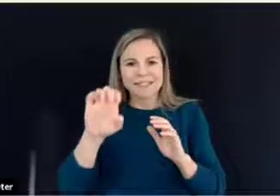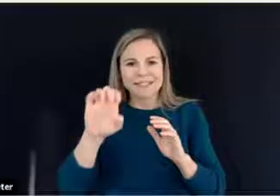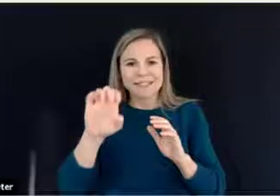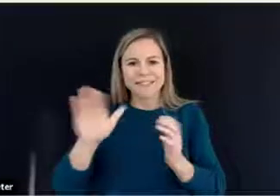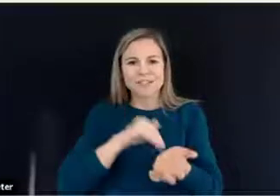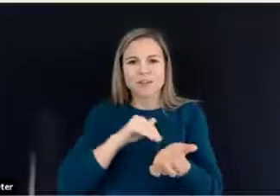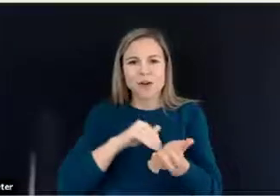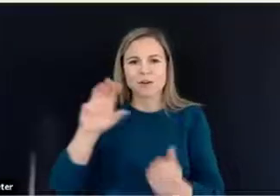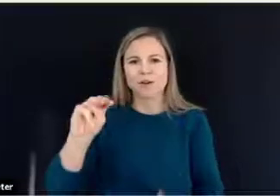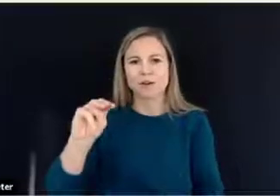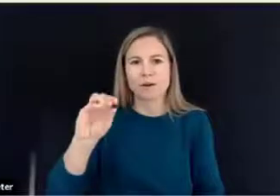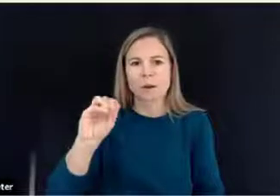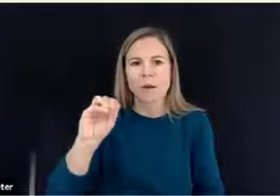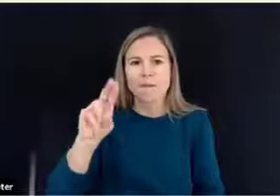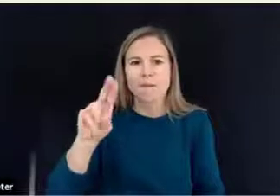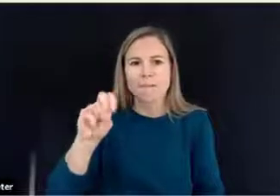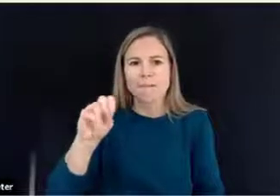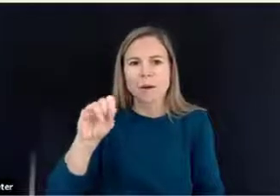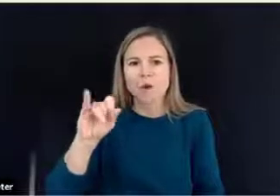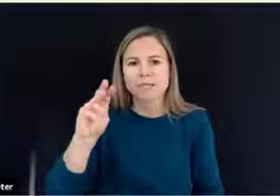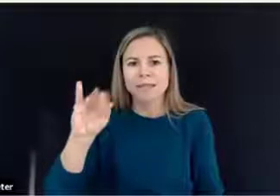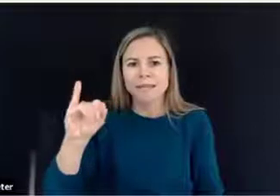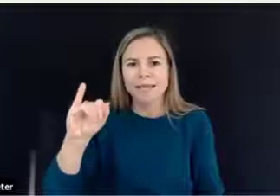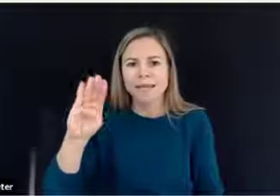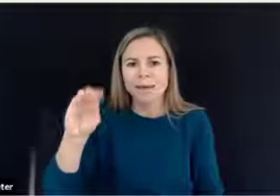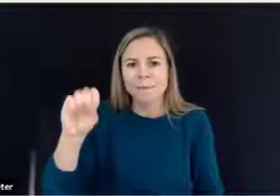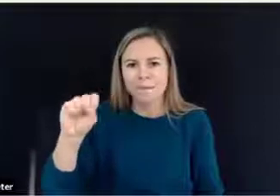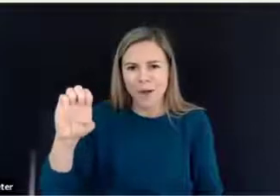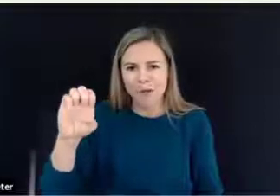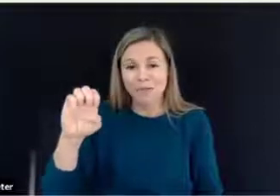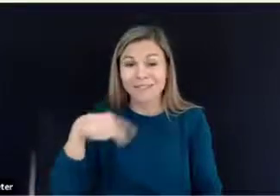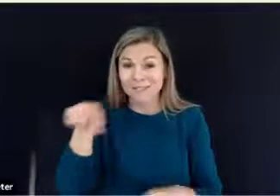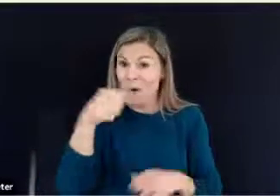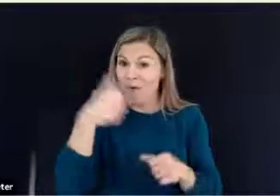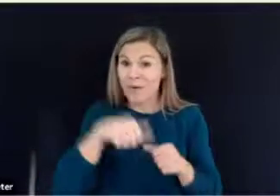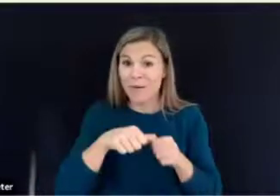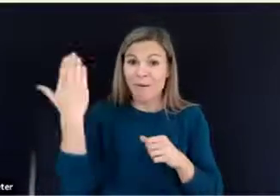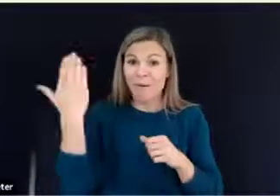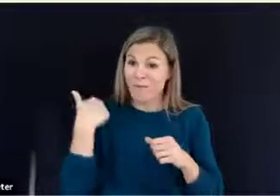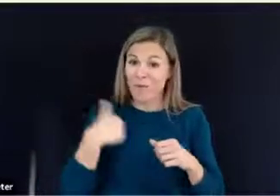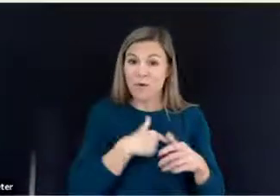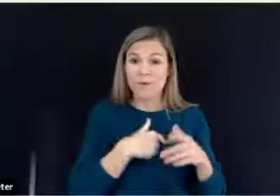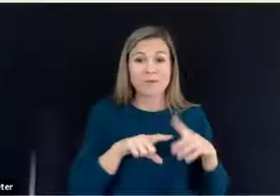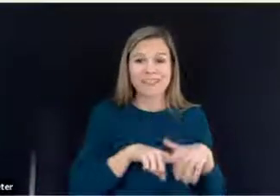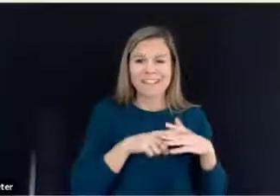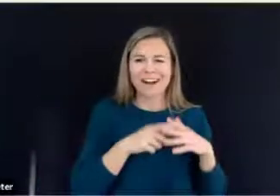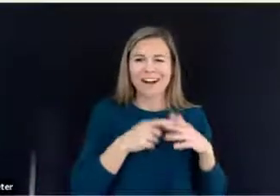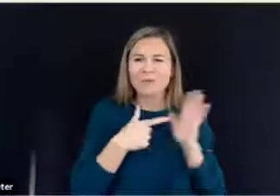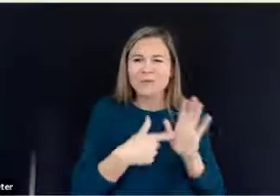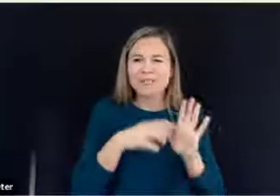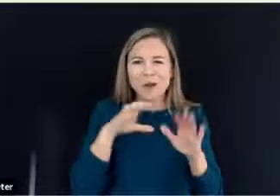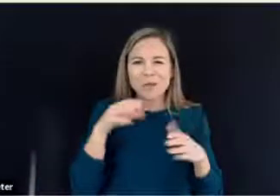And if you remember, way back when we first started there was that little baby Ilan who was 14-months-old,